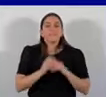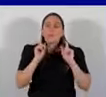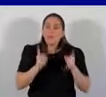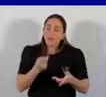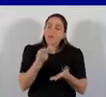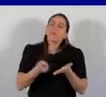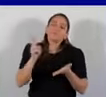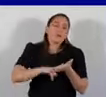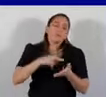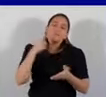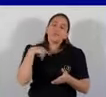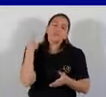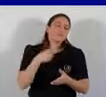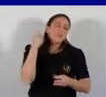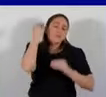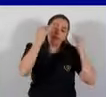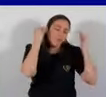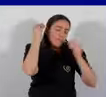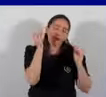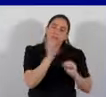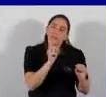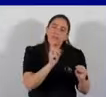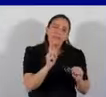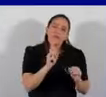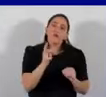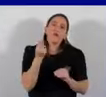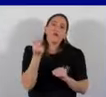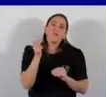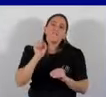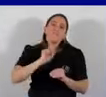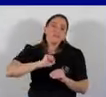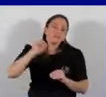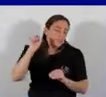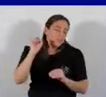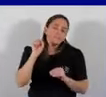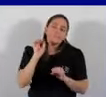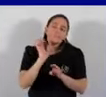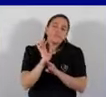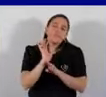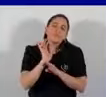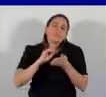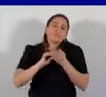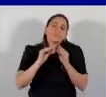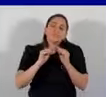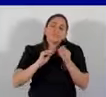To fall back, what happened, the construction is down The inflation rate was, again we did not worry